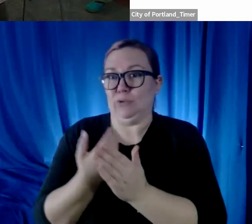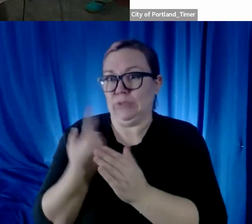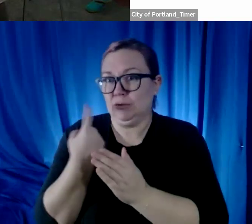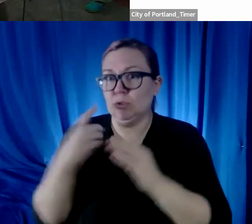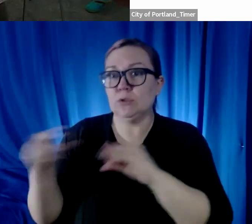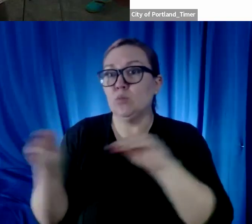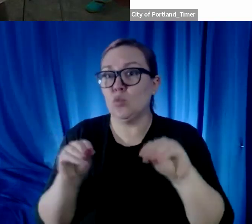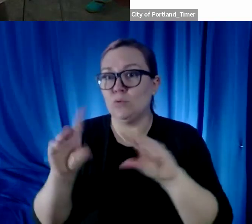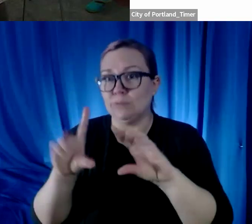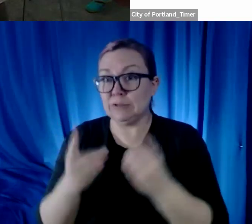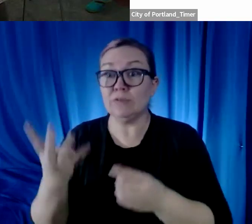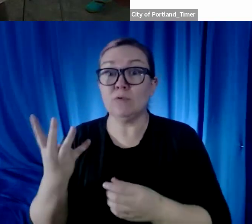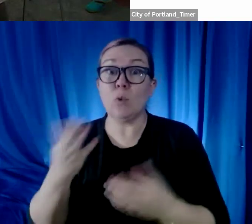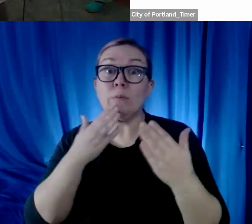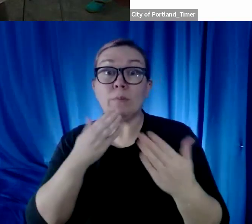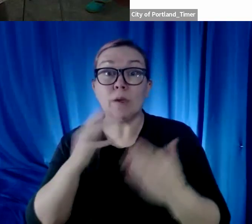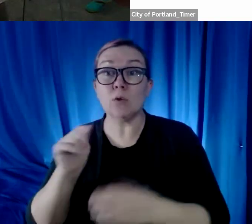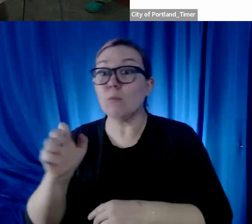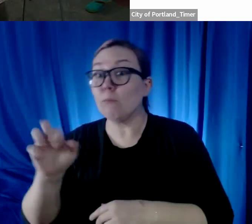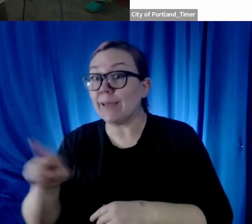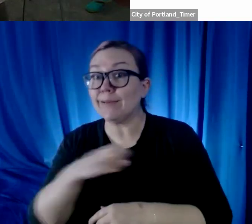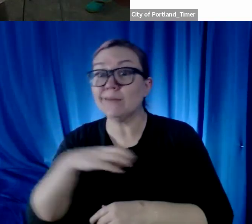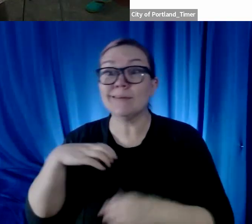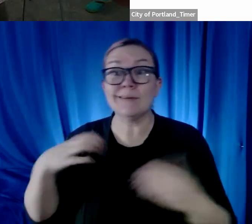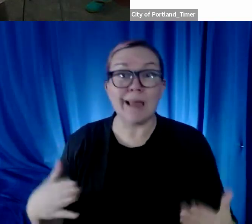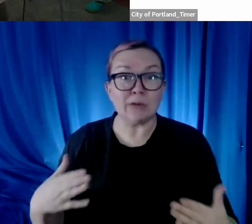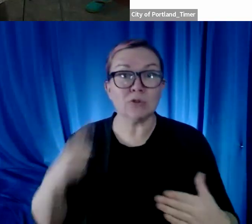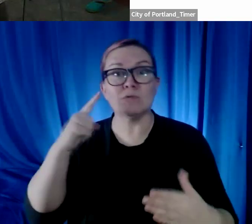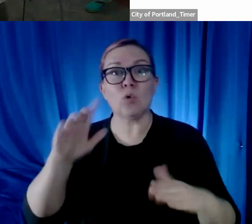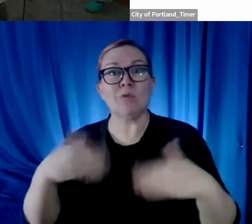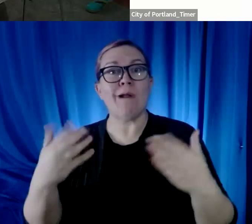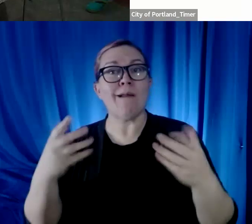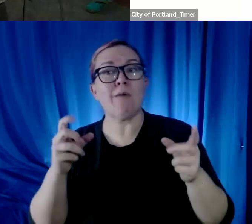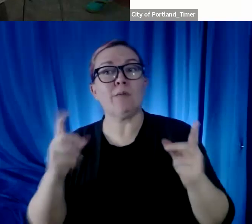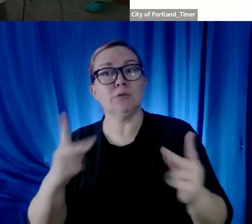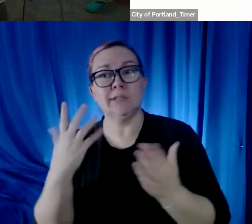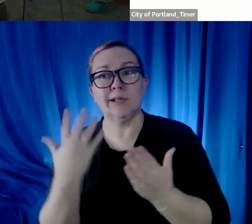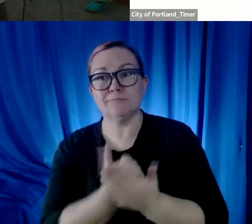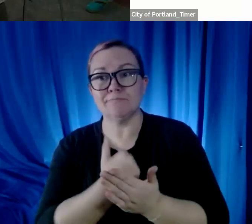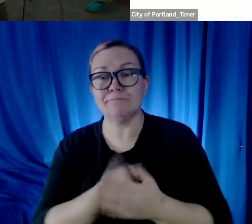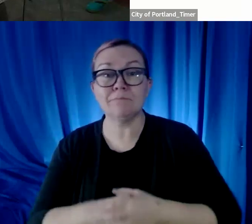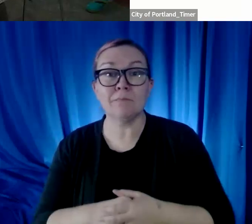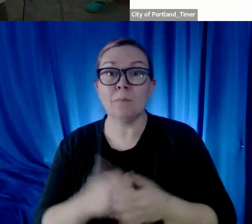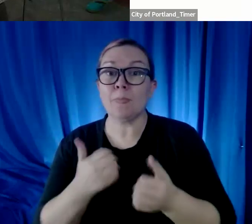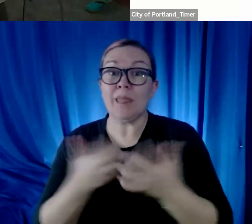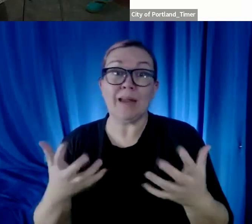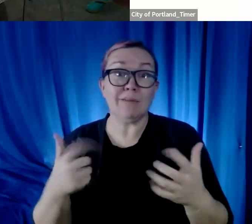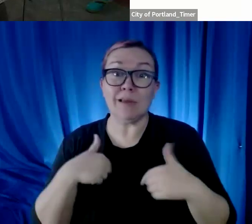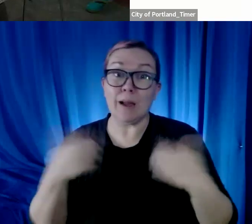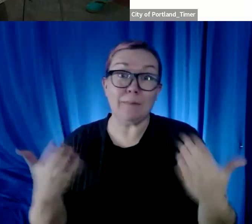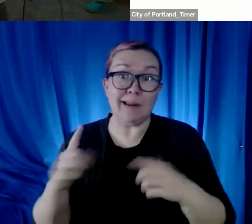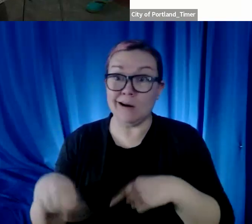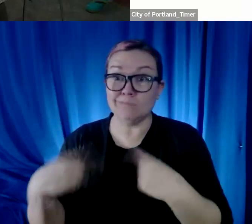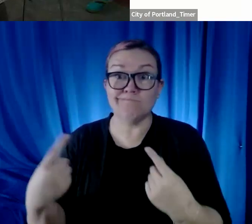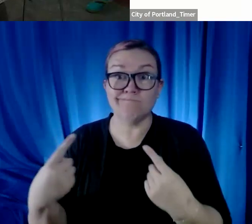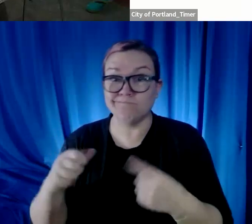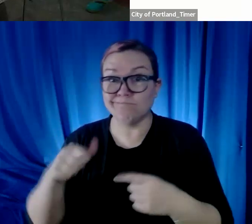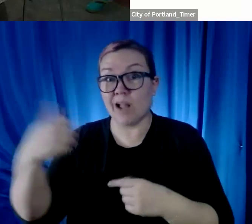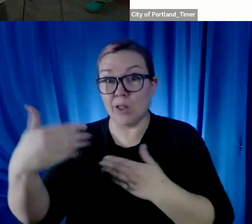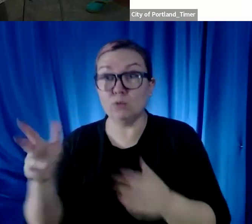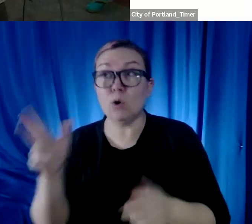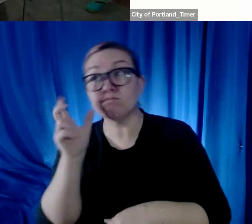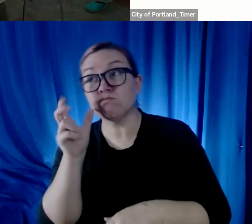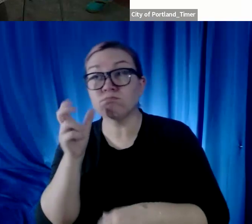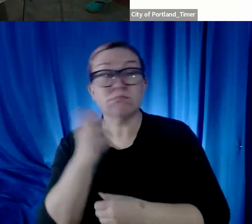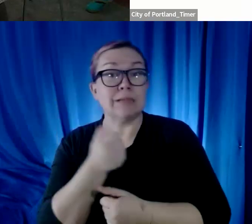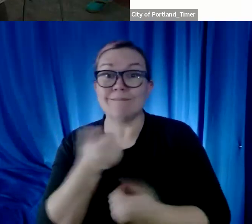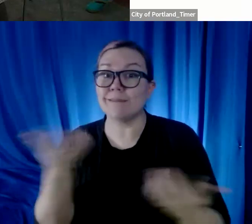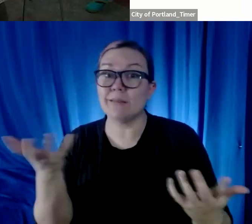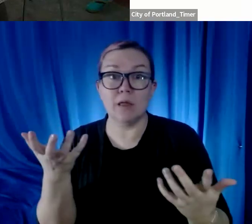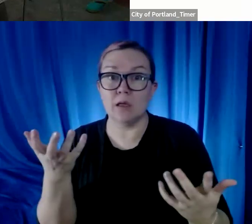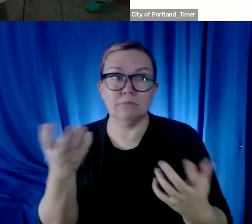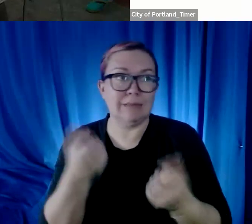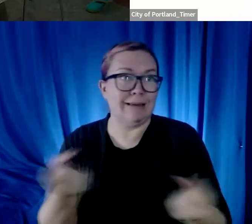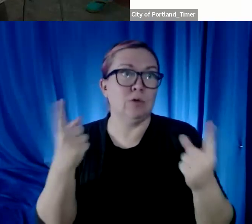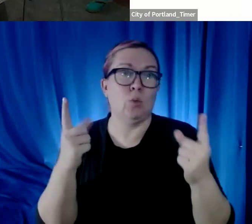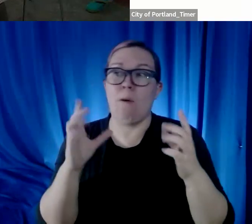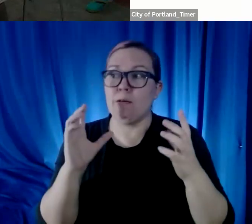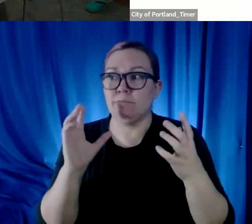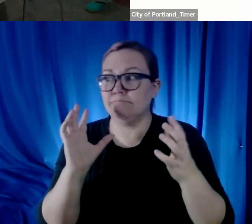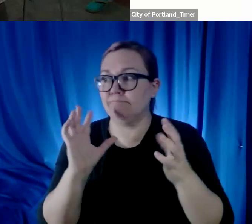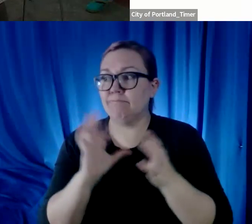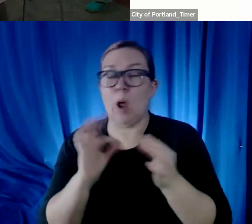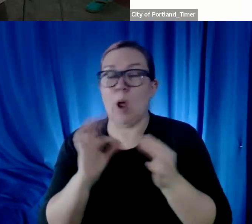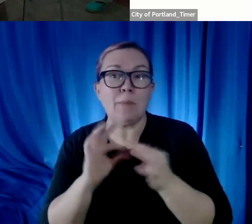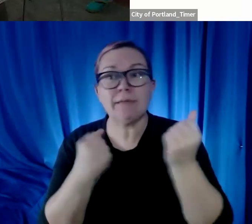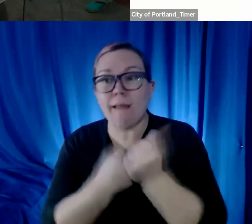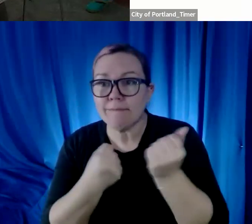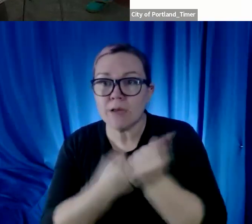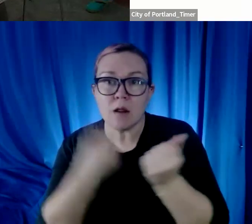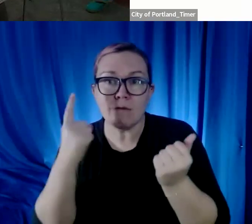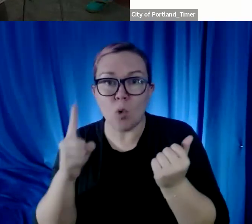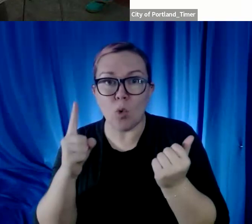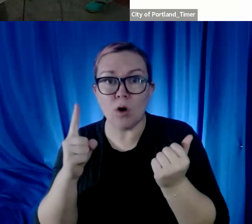Thank you, Mayor Wilson and counselors for providing this opportunity. Everything I've been here from the beginning in the other room listening and everything, everyone is uh advocating for is important.